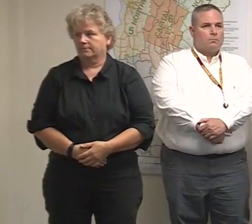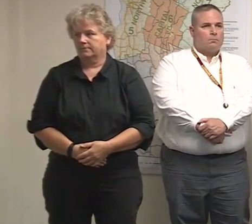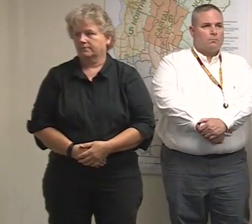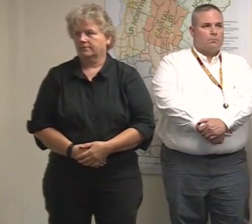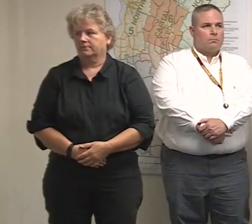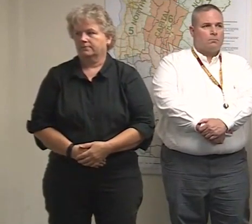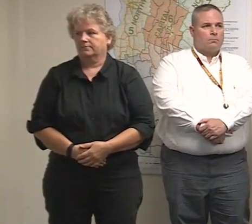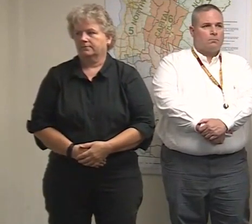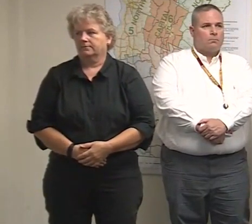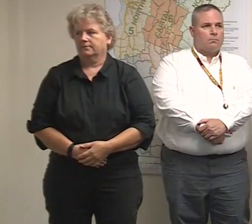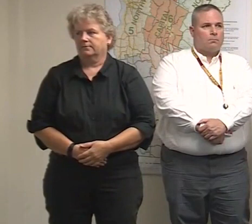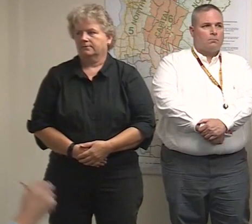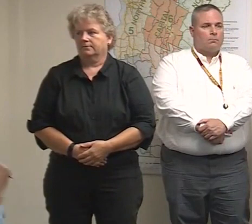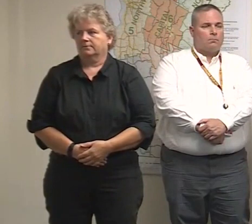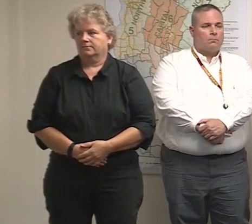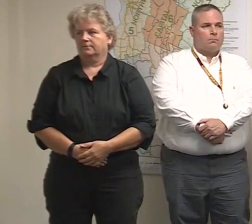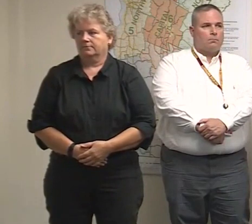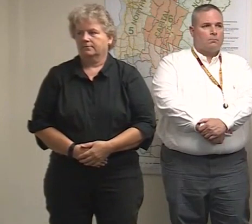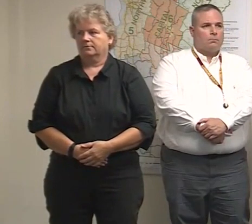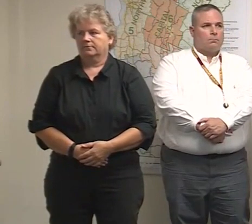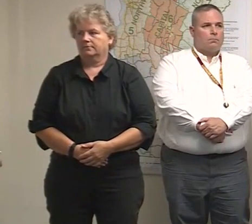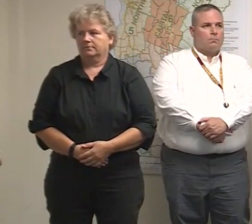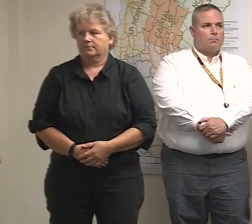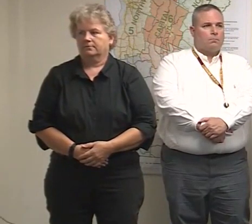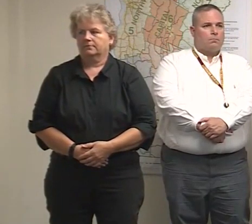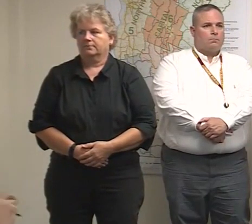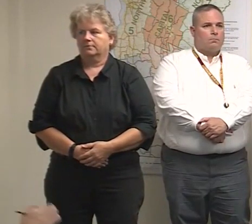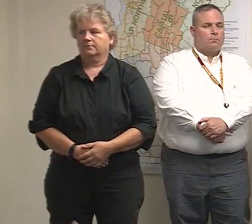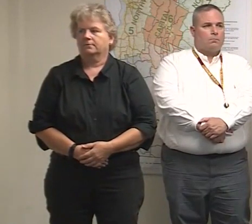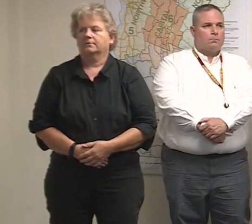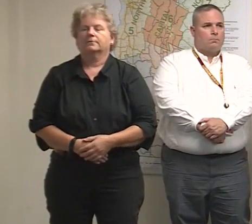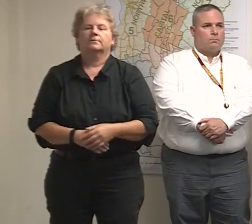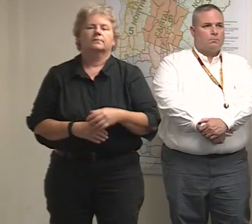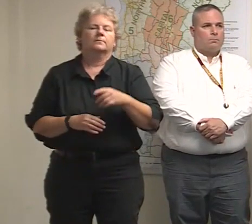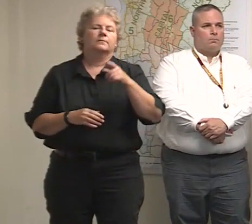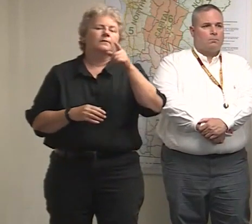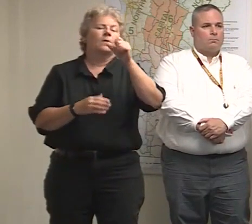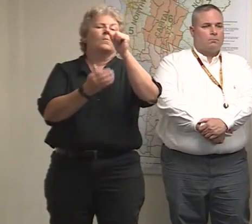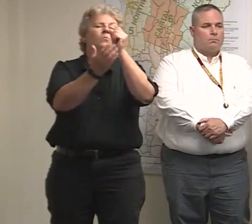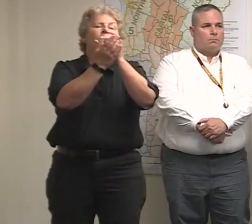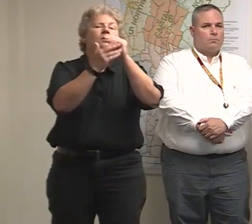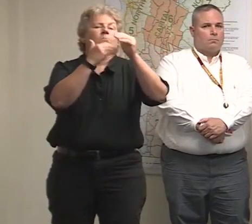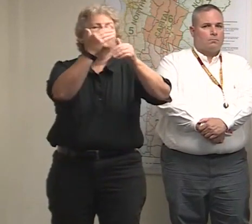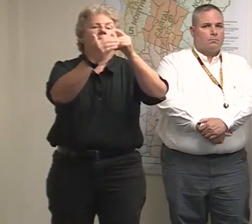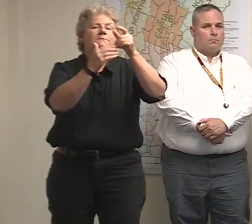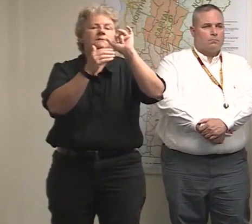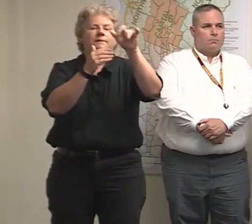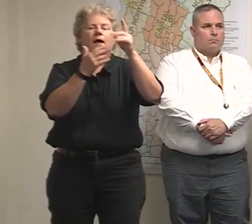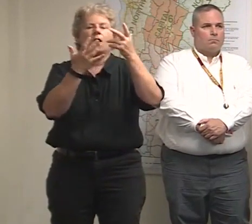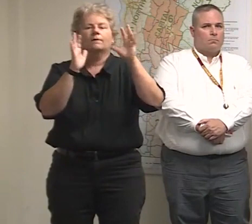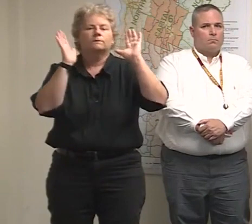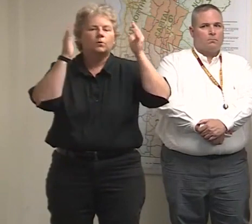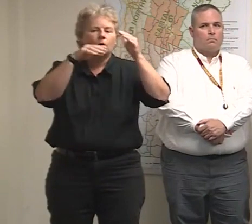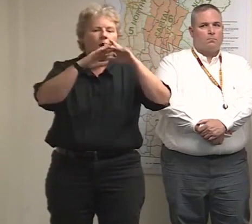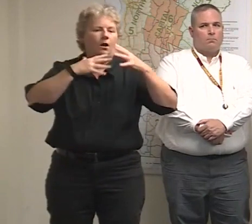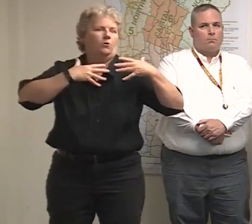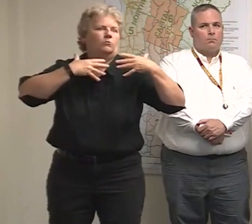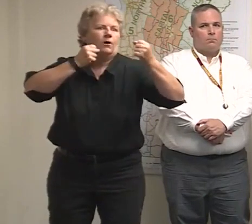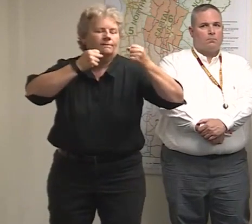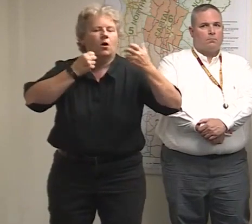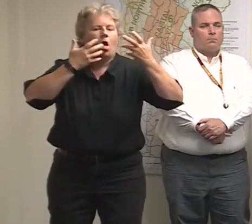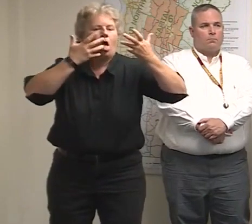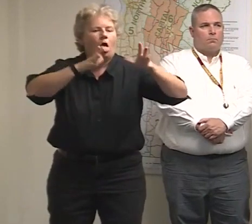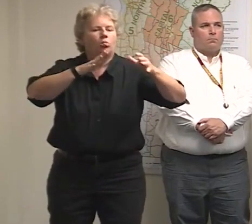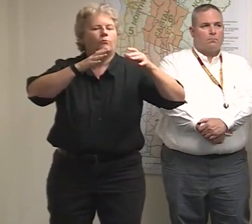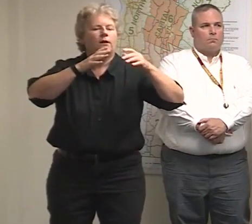BUT BECAUSE OF THE SEVERITY OF DAMAGE HERE IN THE STATE AND LIKELIHOOD THAT WE WILL GET AND MEET THOSE THRESHOLDS, THEY ADVISE THAT.